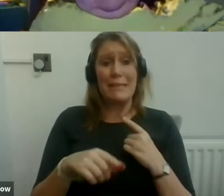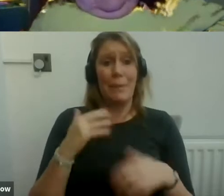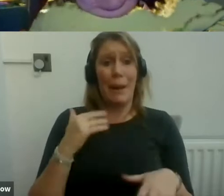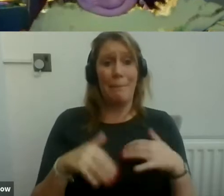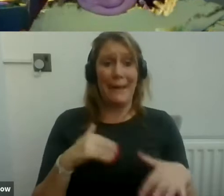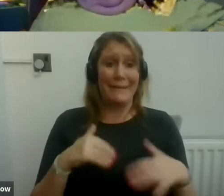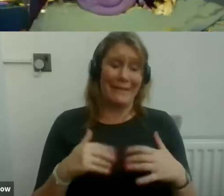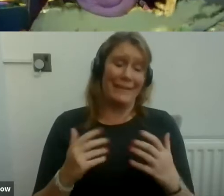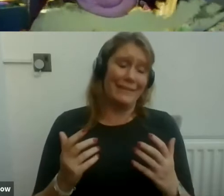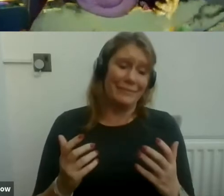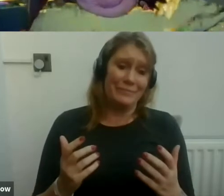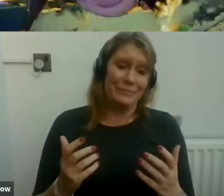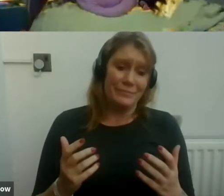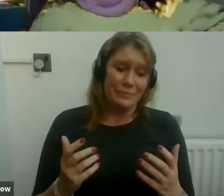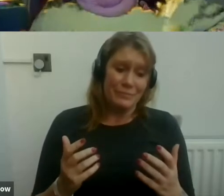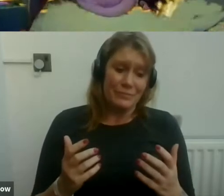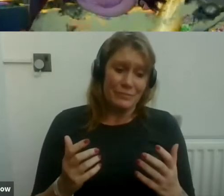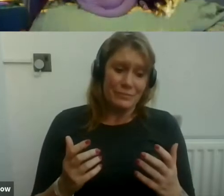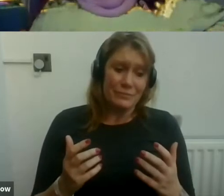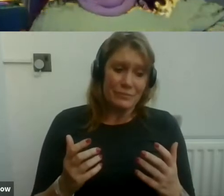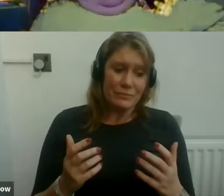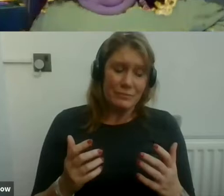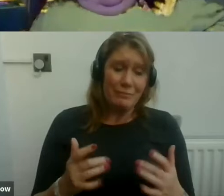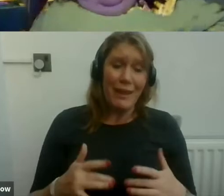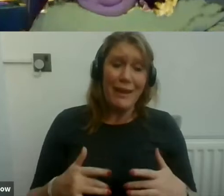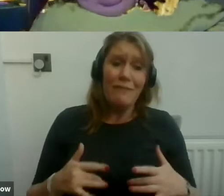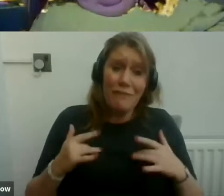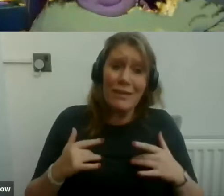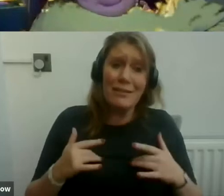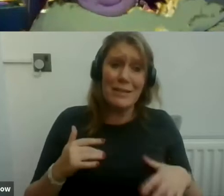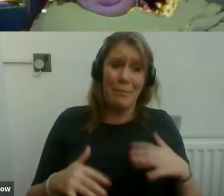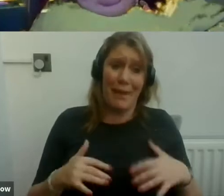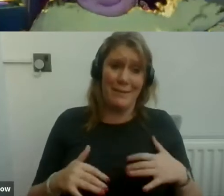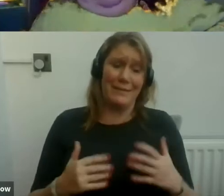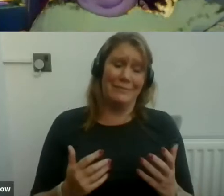feels, that just feels amazing for all of